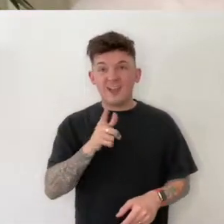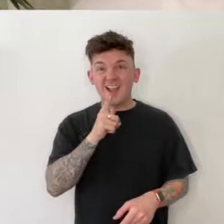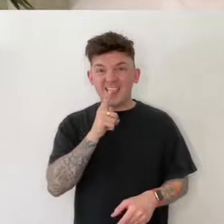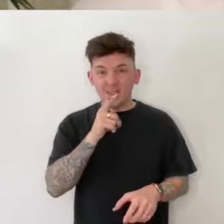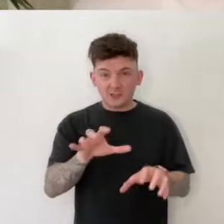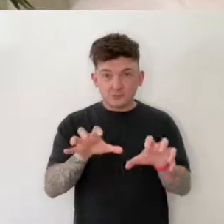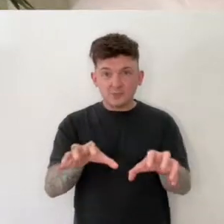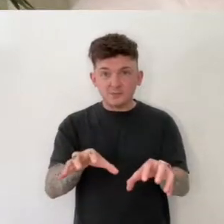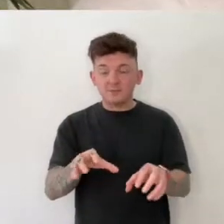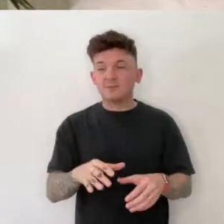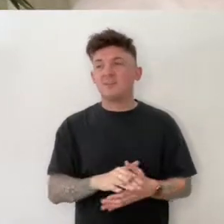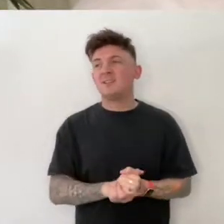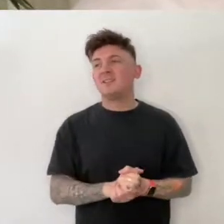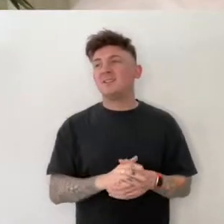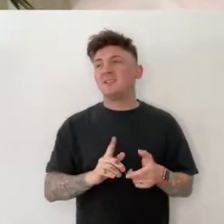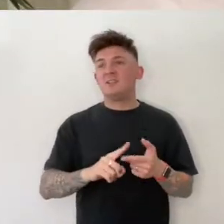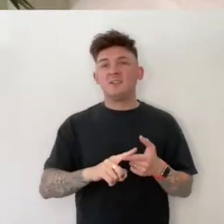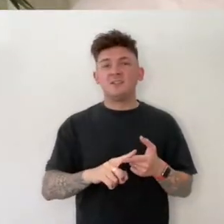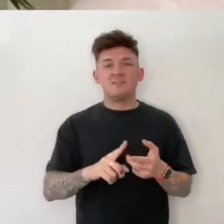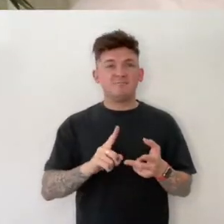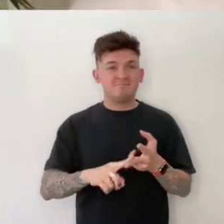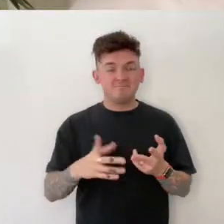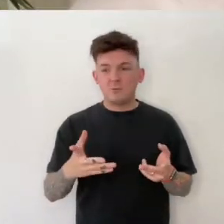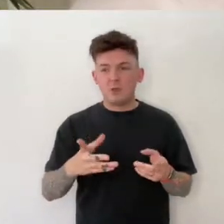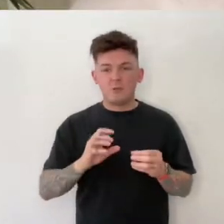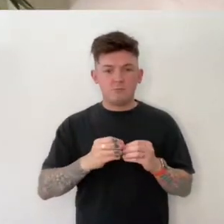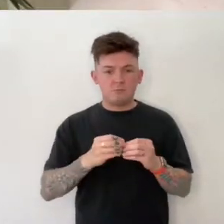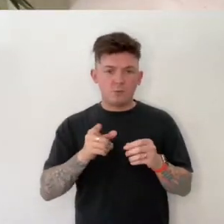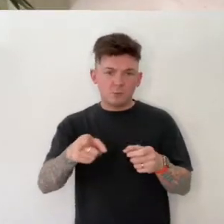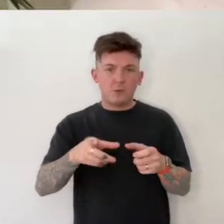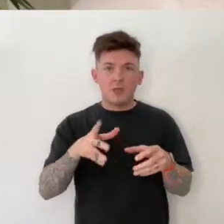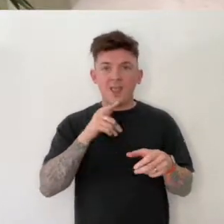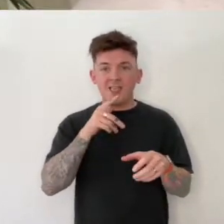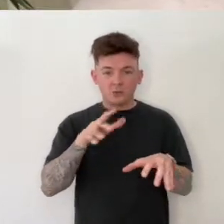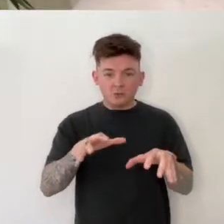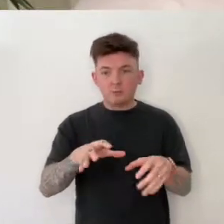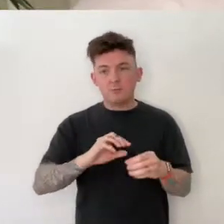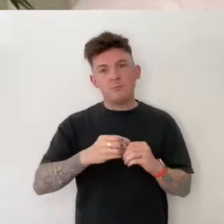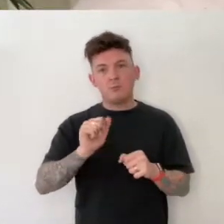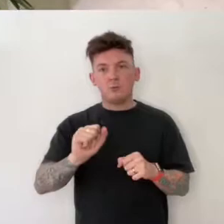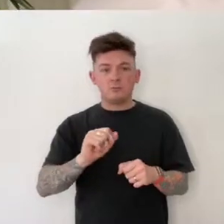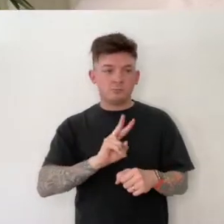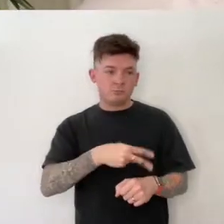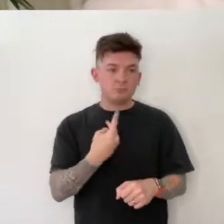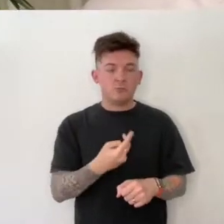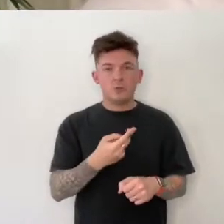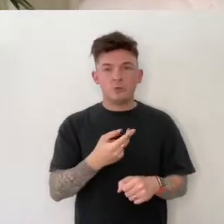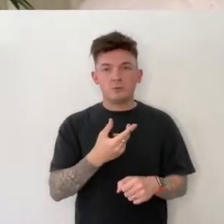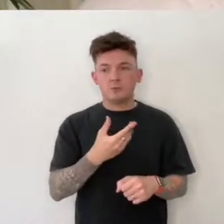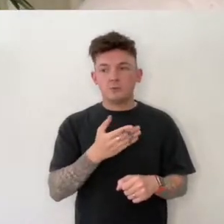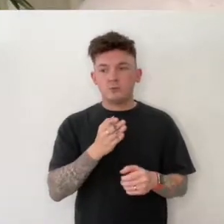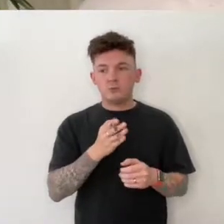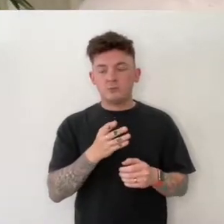of different kinds uh to correct their deviancy or inadequacies um I thought, made me think